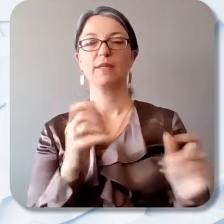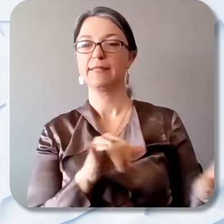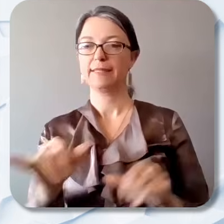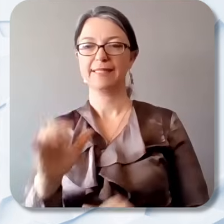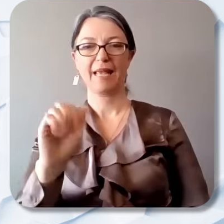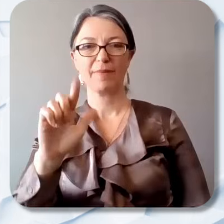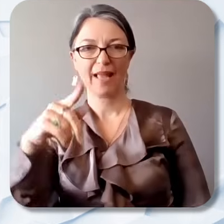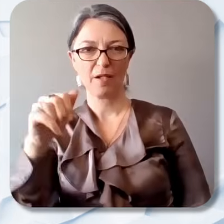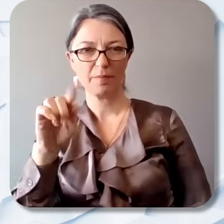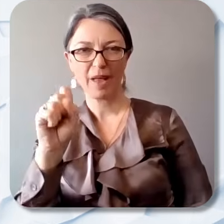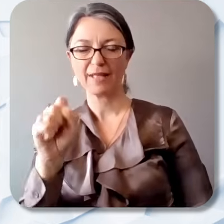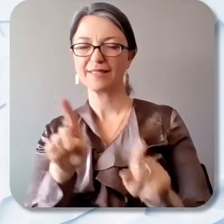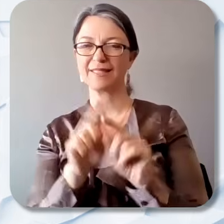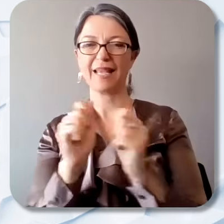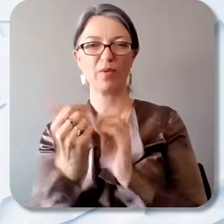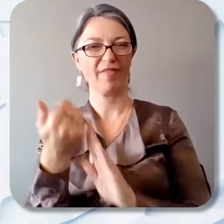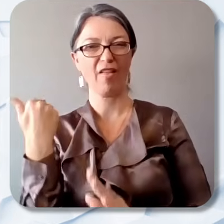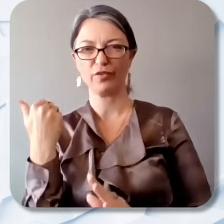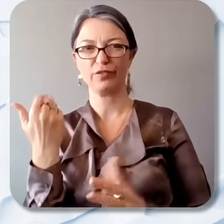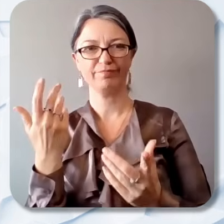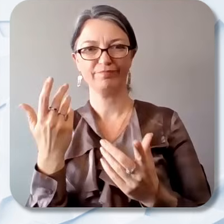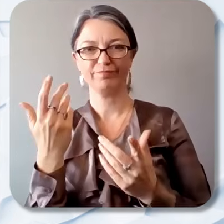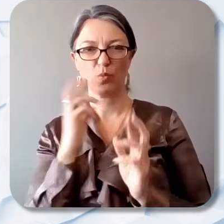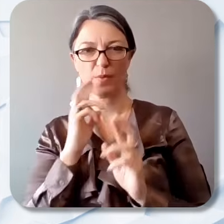Just like with a lot of our things, most of the times they would identify a designee.